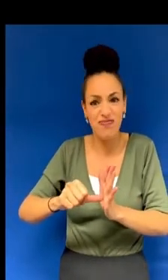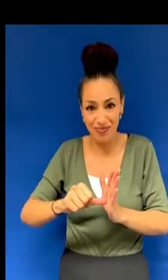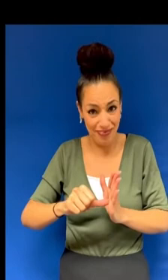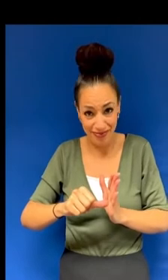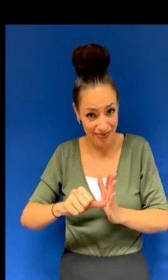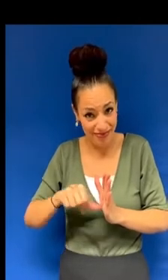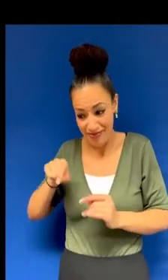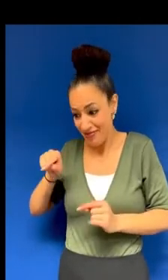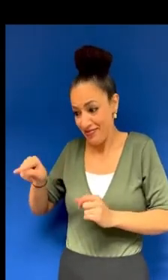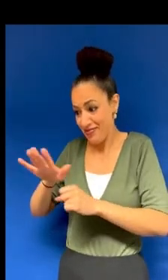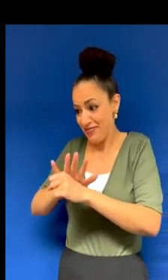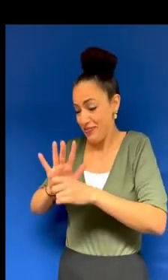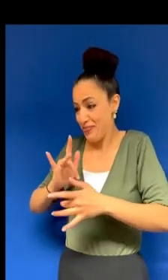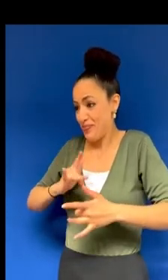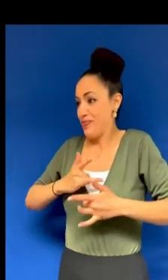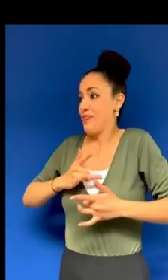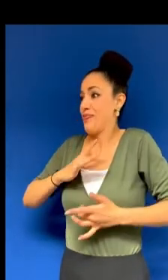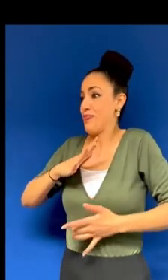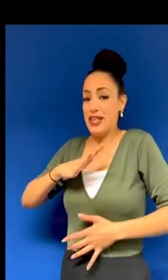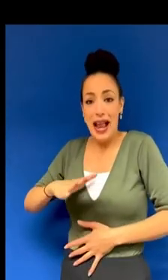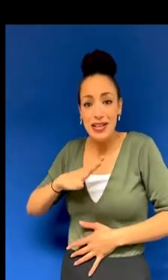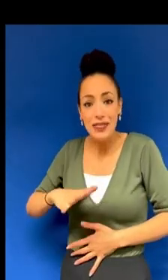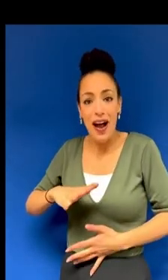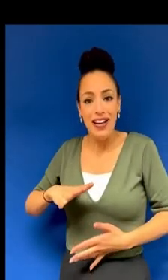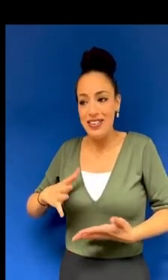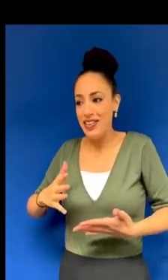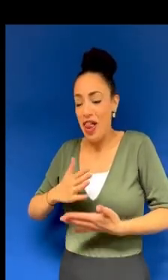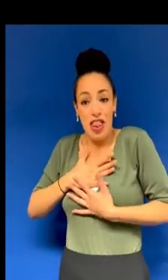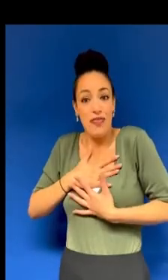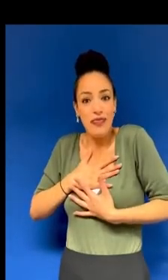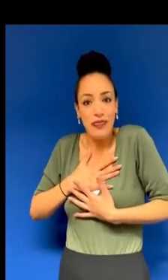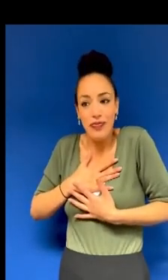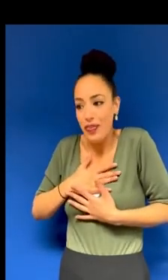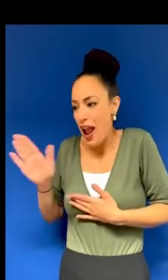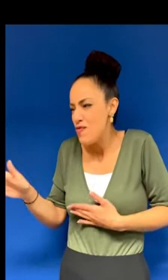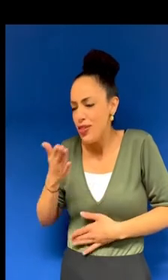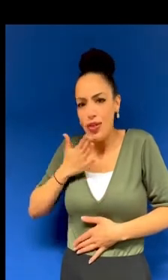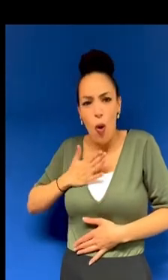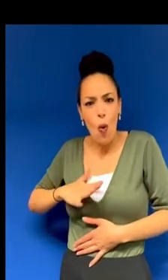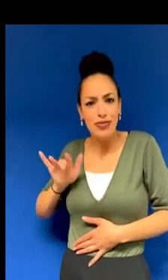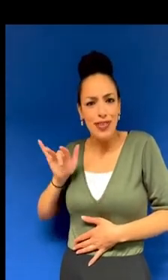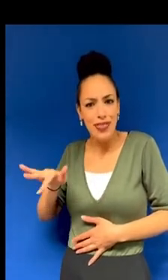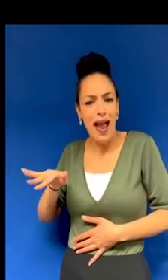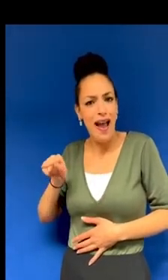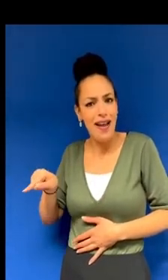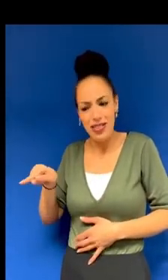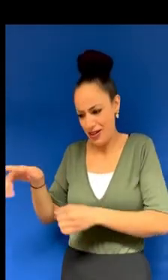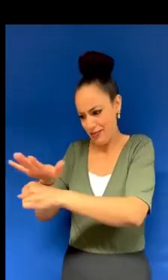is gonna be a lifelong issue for me. I just don't have that in Newham, just because